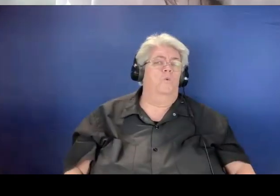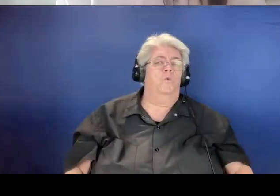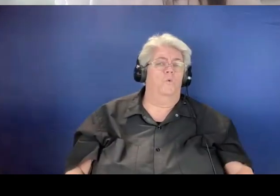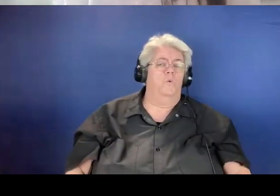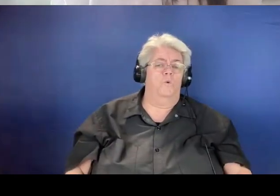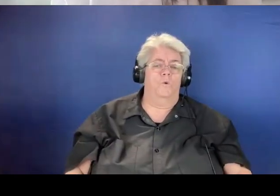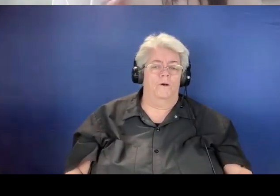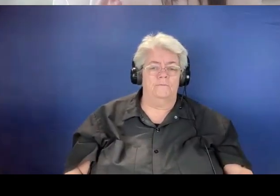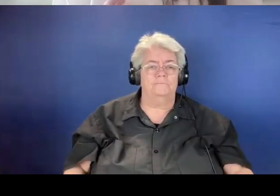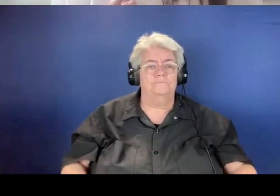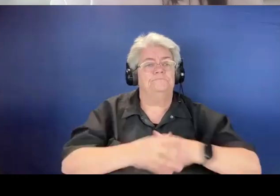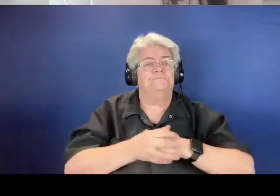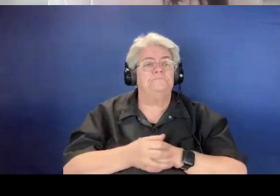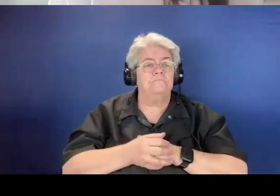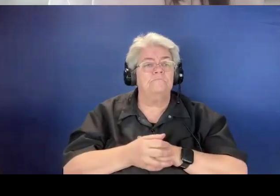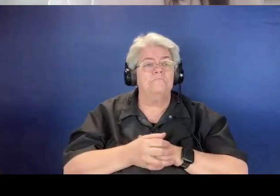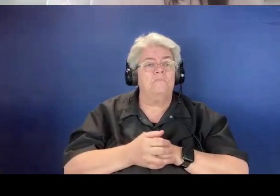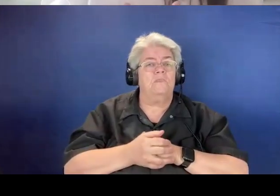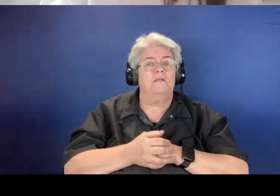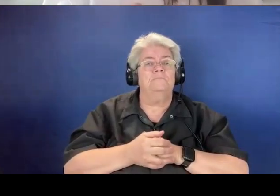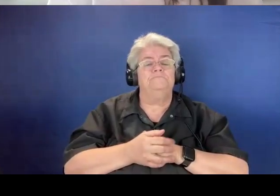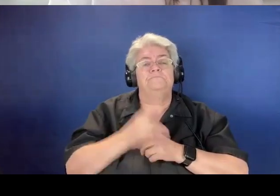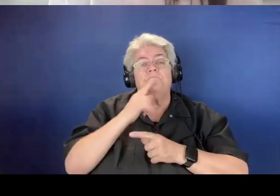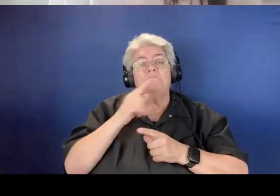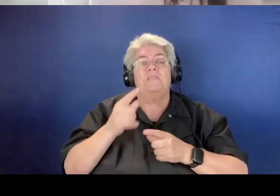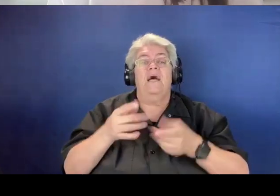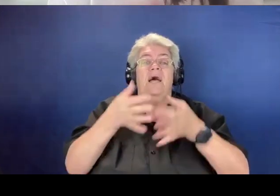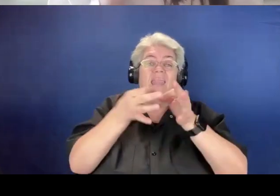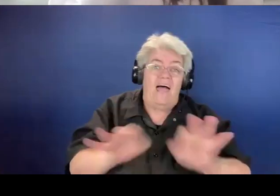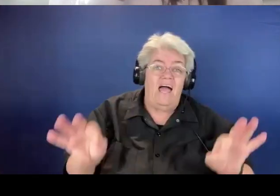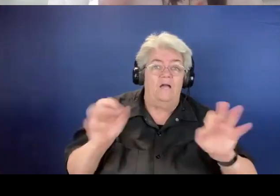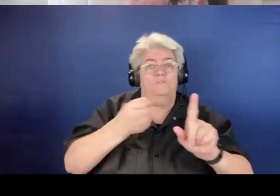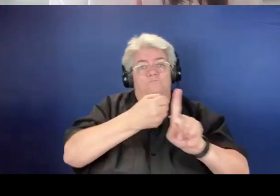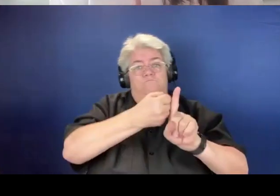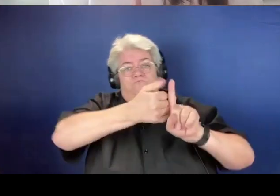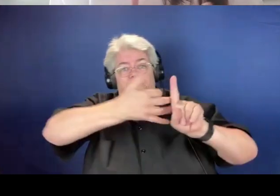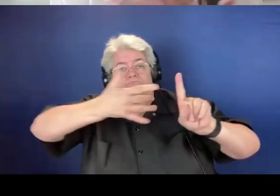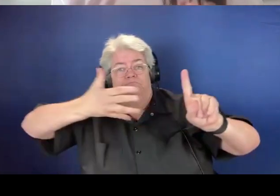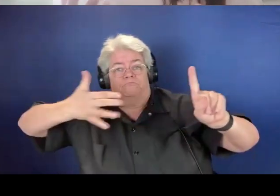High context versus low context communication kind of impacts their